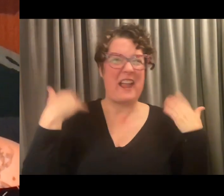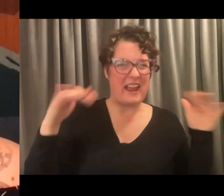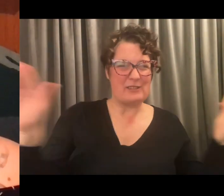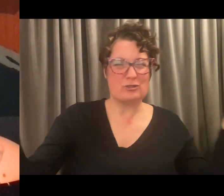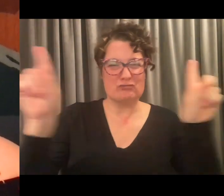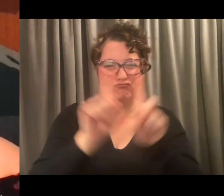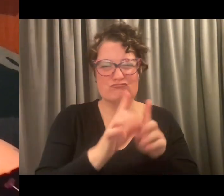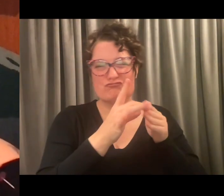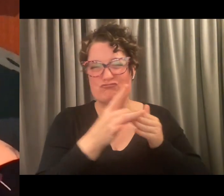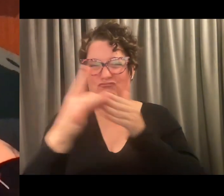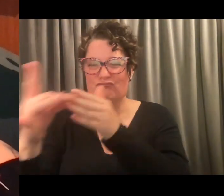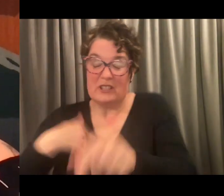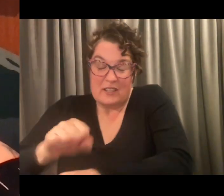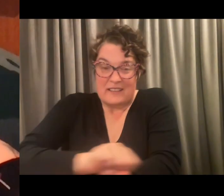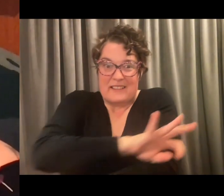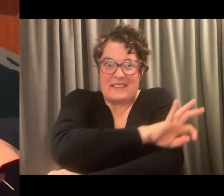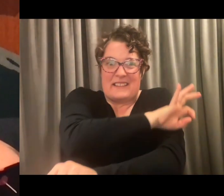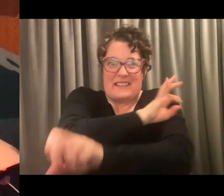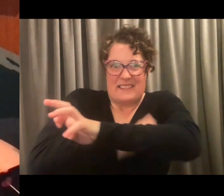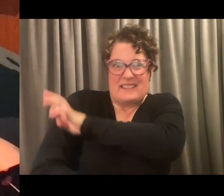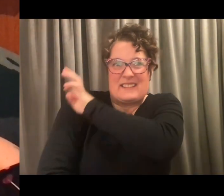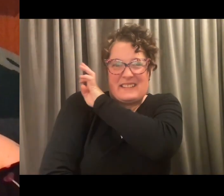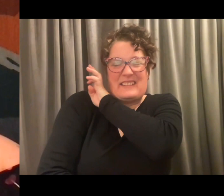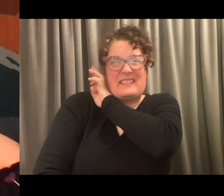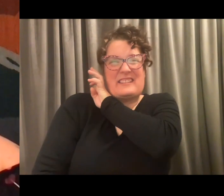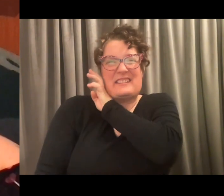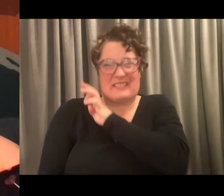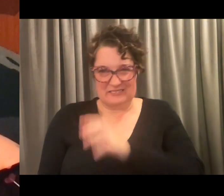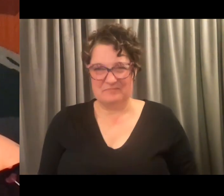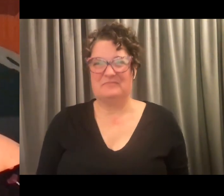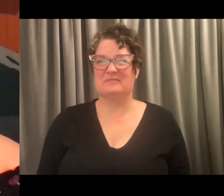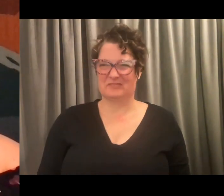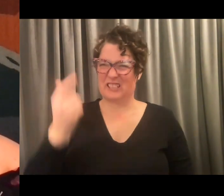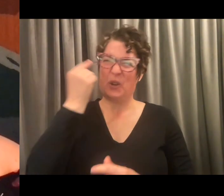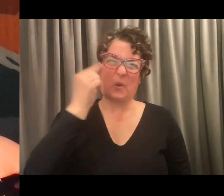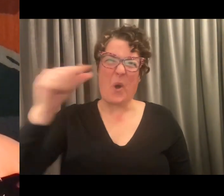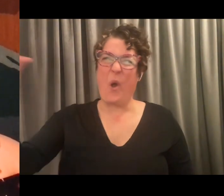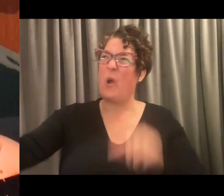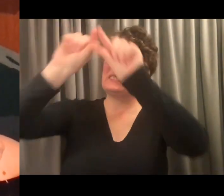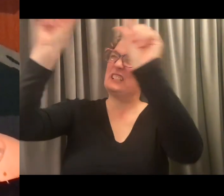There was a great big golden ring and it was twisting and turning.